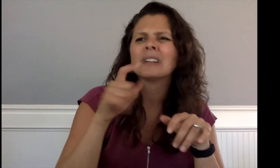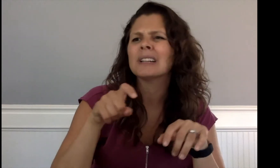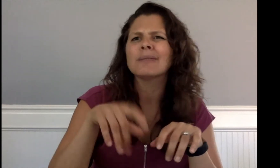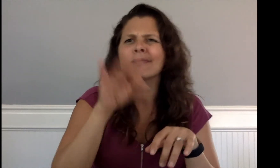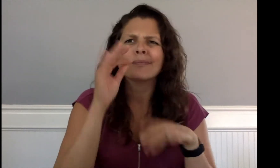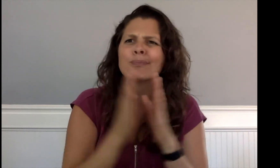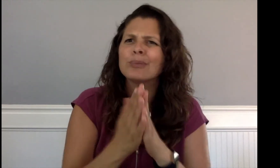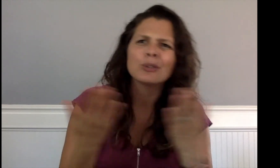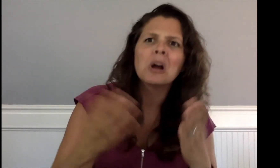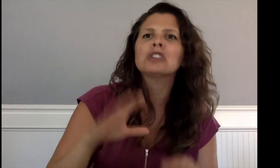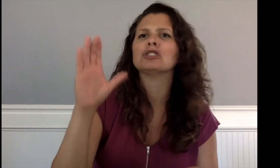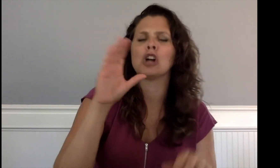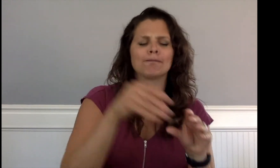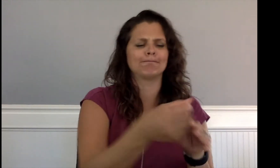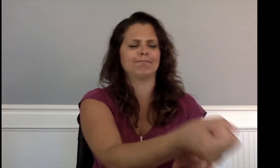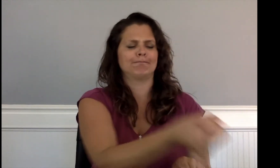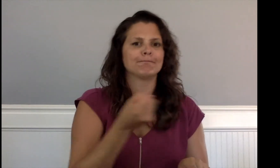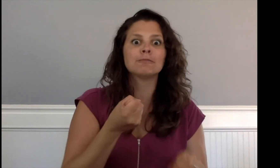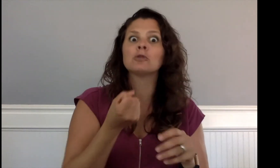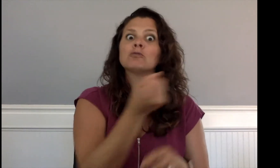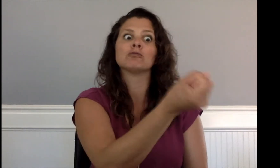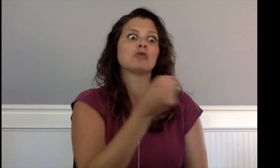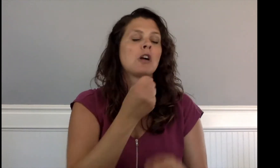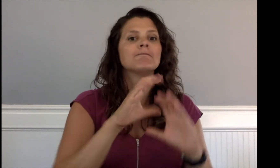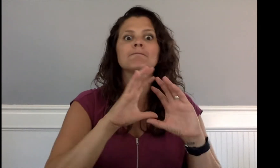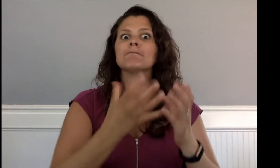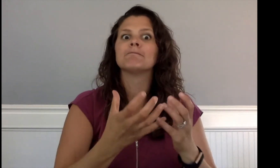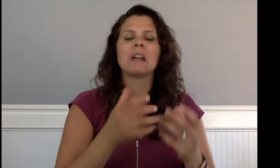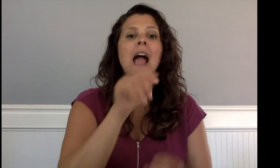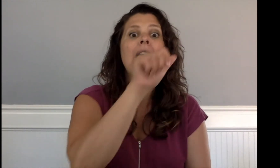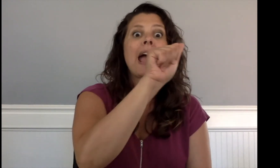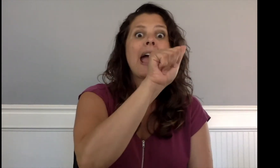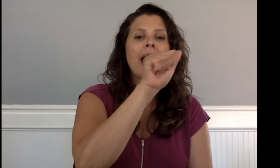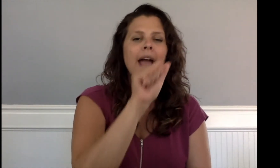pointedly at the card catalog. Charlie pulled out the